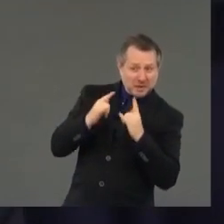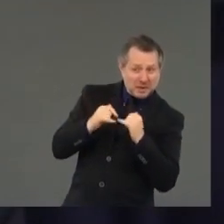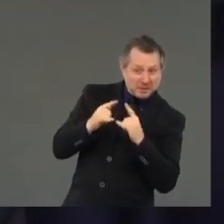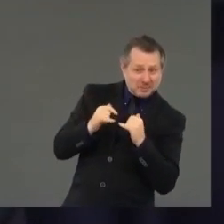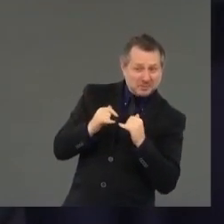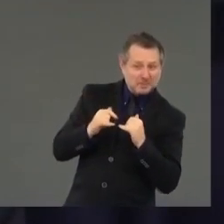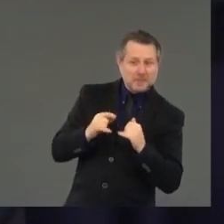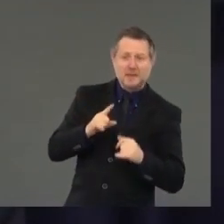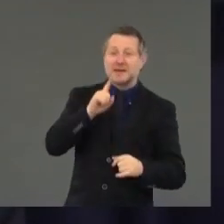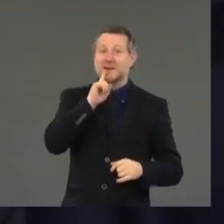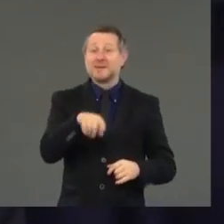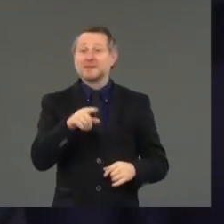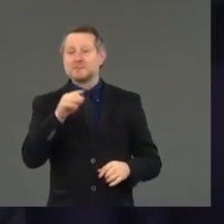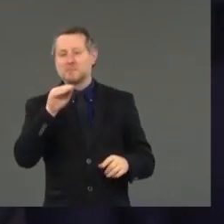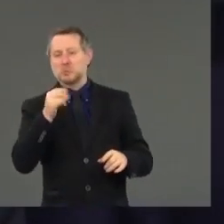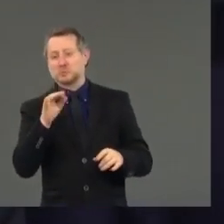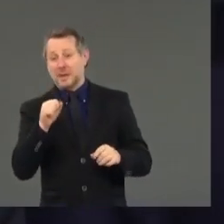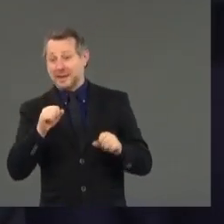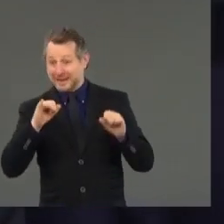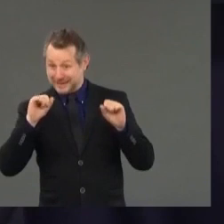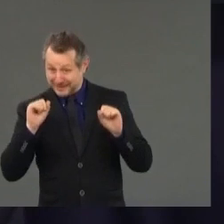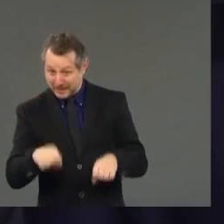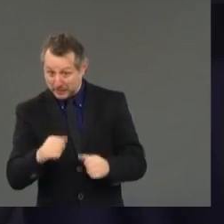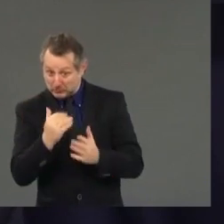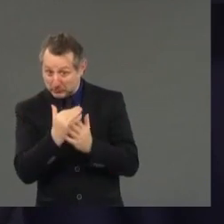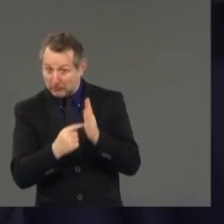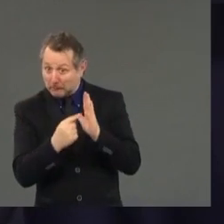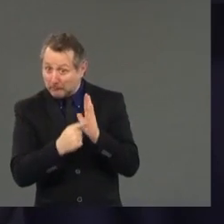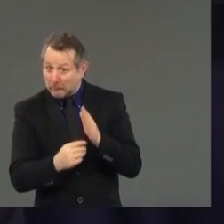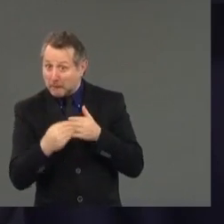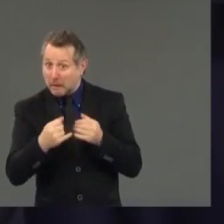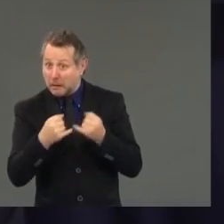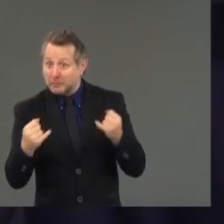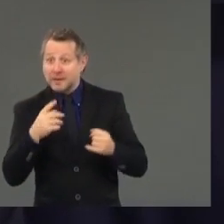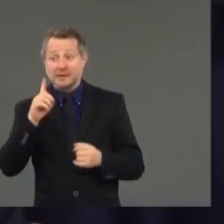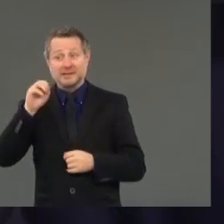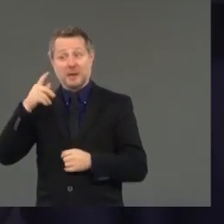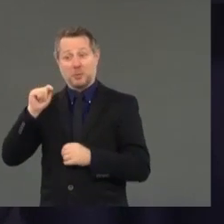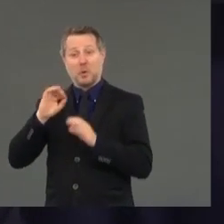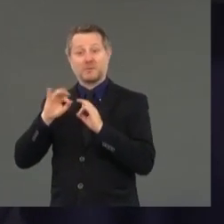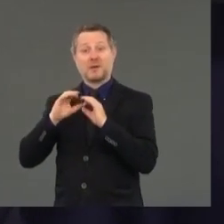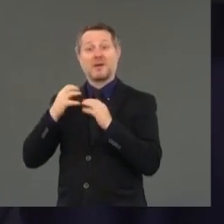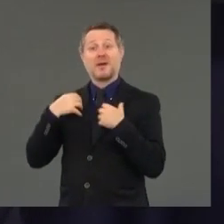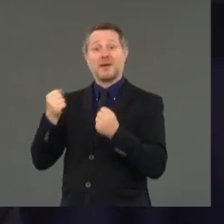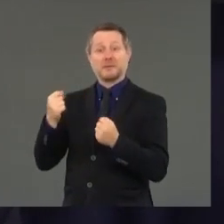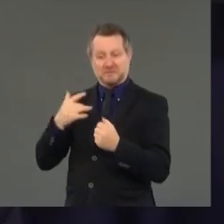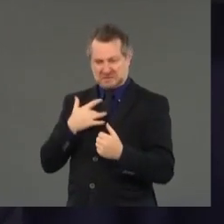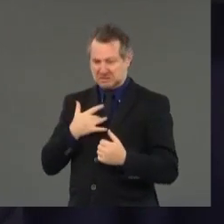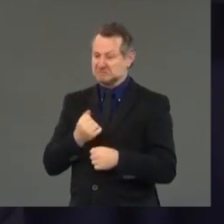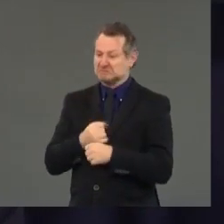THINK IT'S STILL POSSIBLE TO OPEN ALBEIT -- IF WE CAN PREPARE GUIDELINES